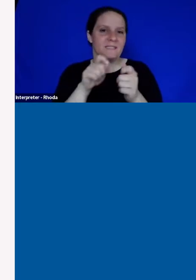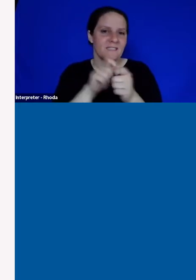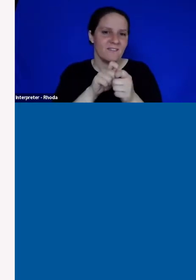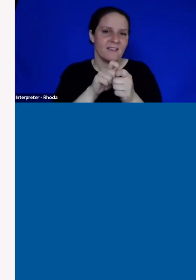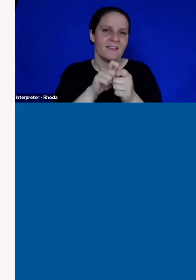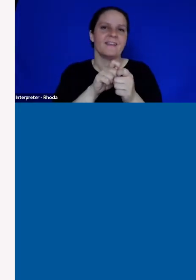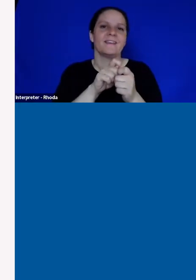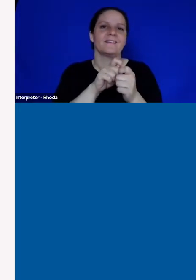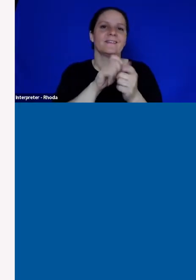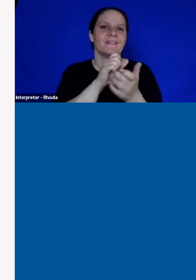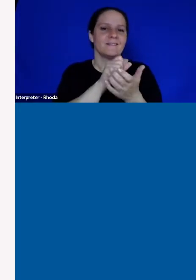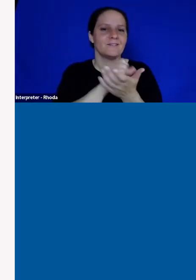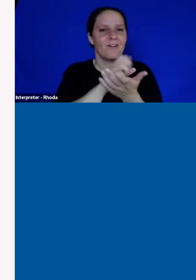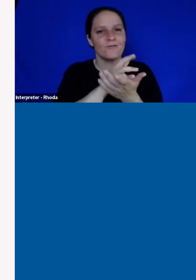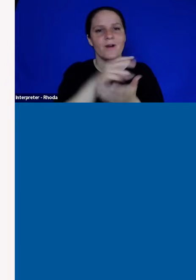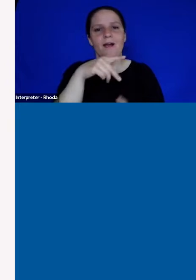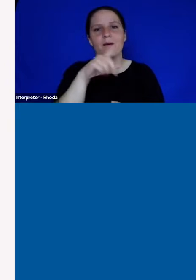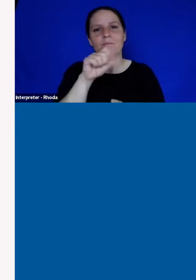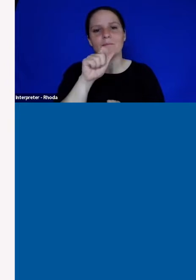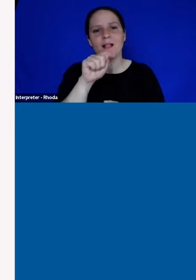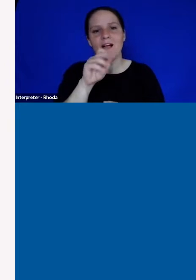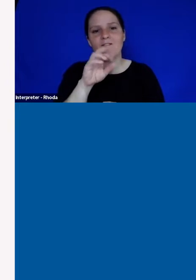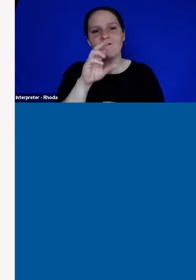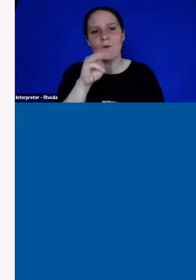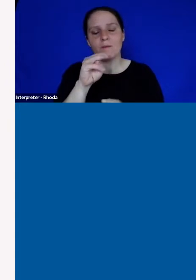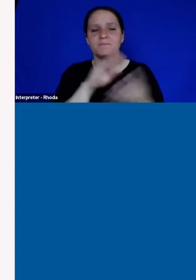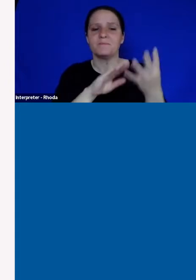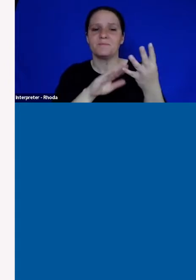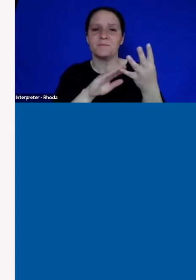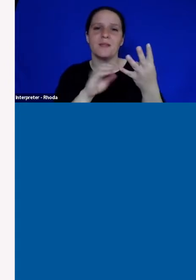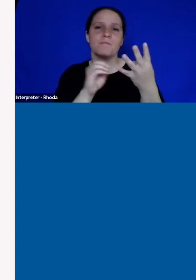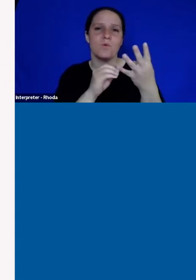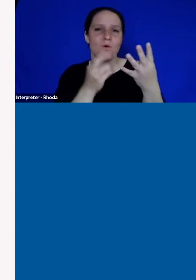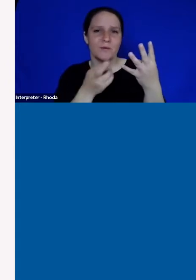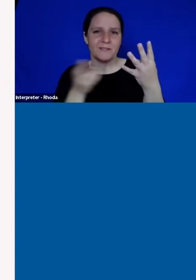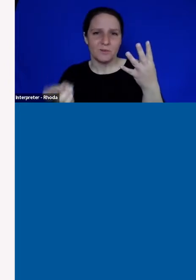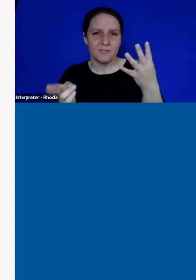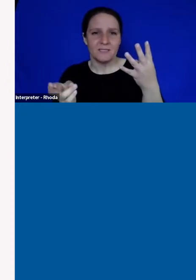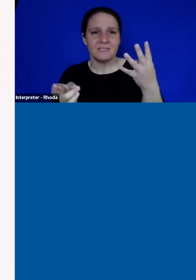of covering many topics in 45 minutes, I'm going to include all of the tools that are used